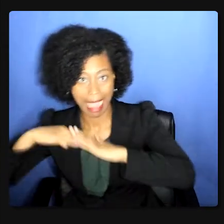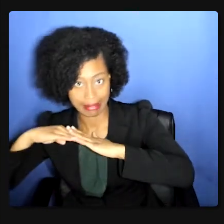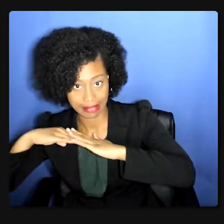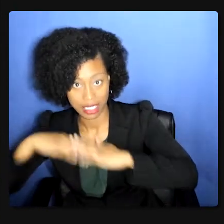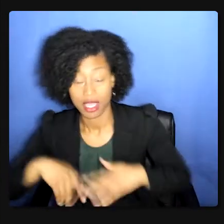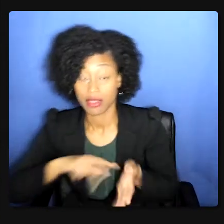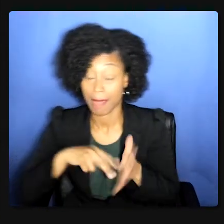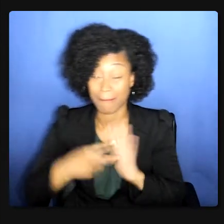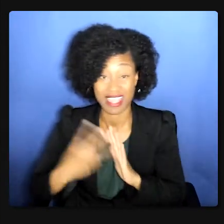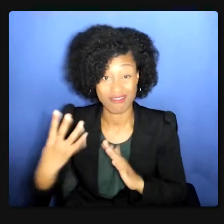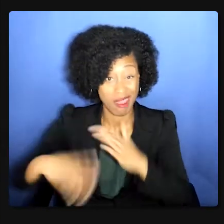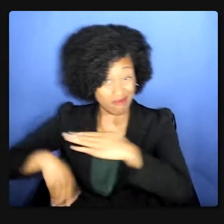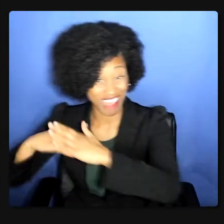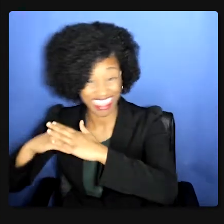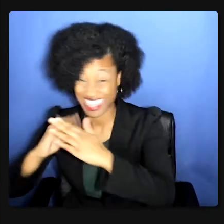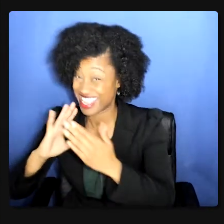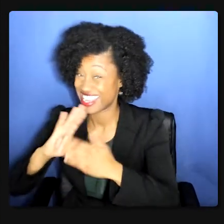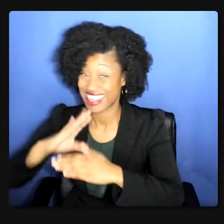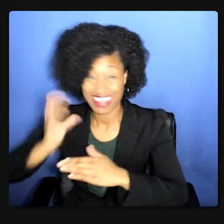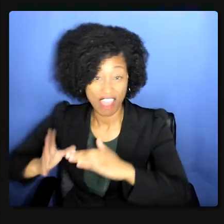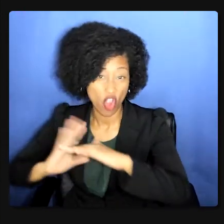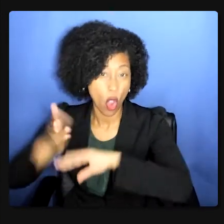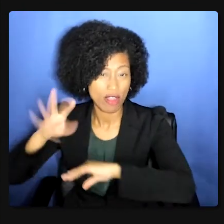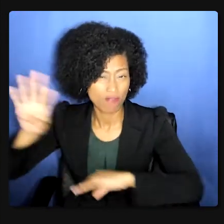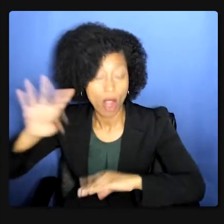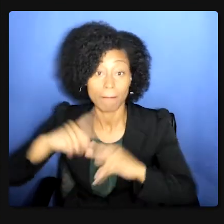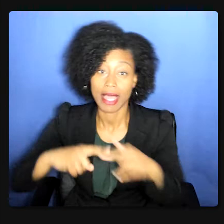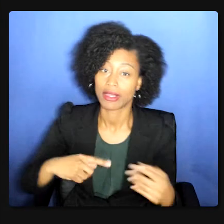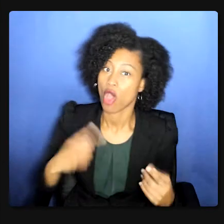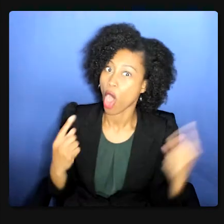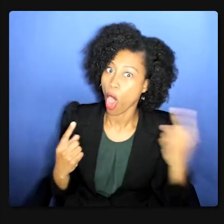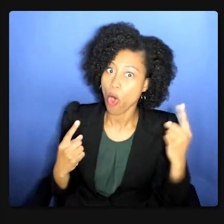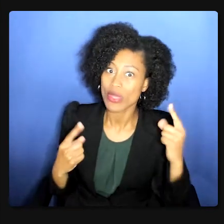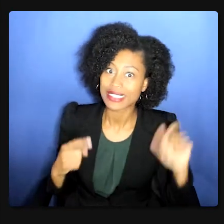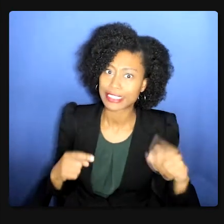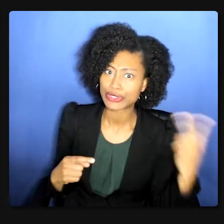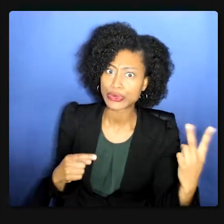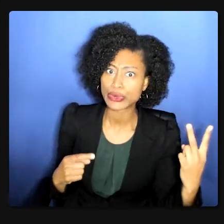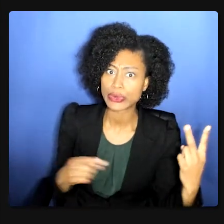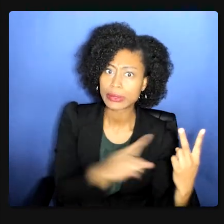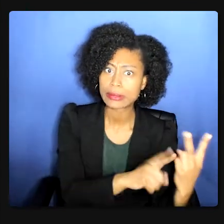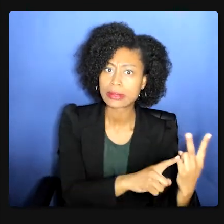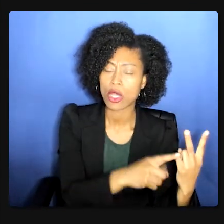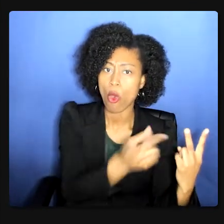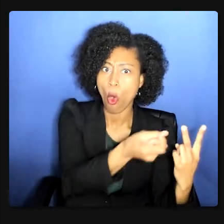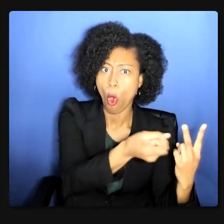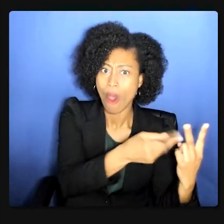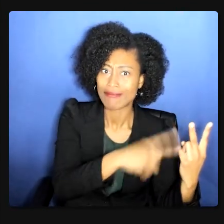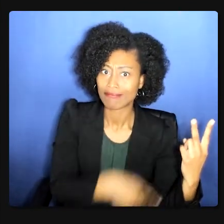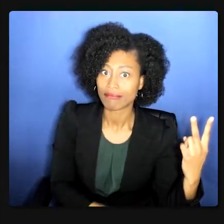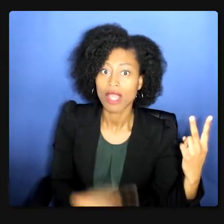[Amie] So max means that we will never go above four. But we always need two standing by which we talked about for the pre-warming.